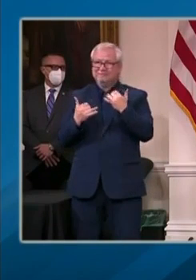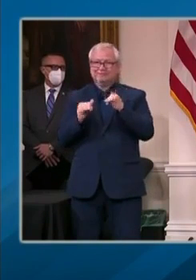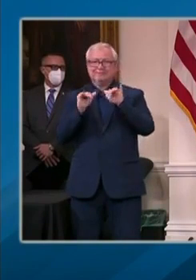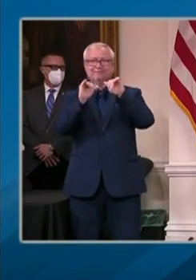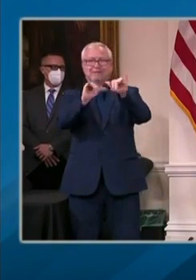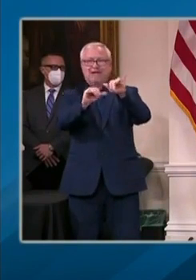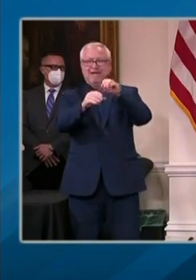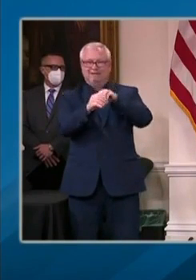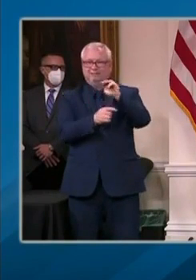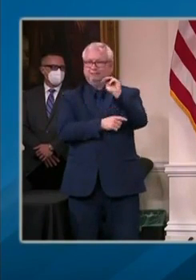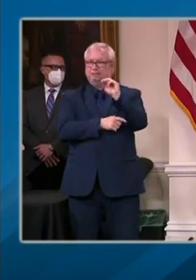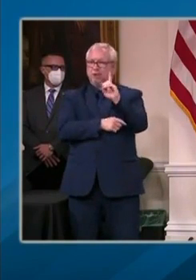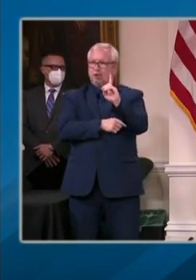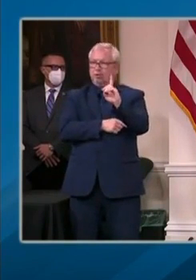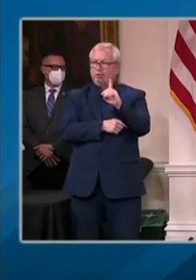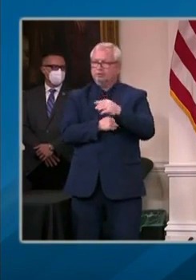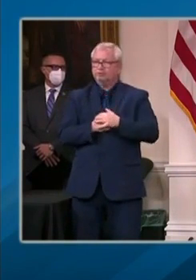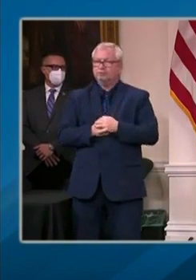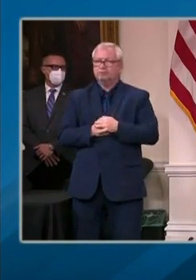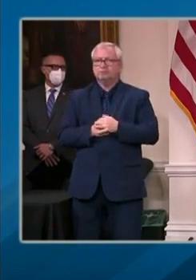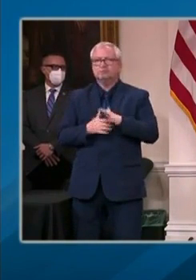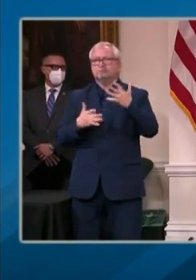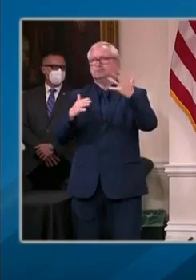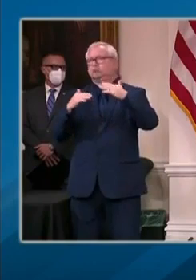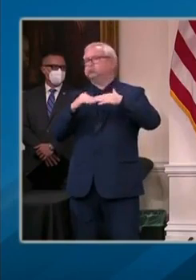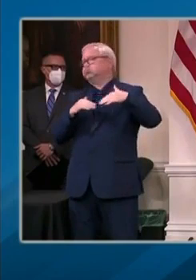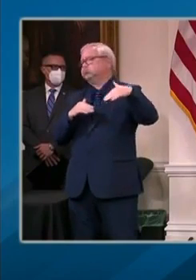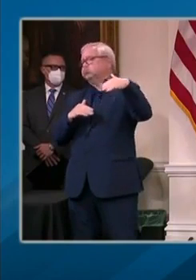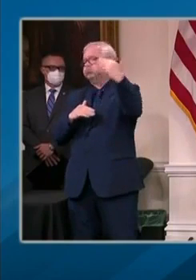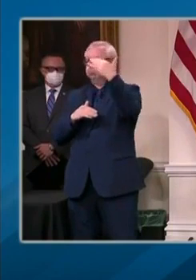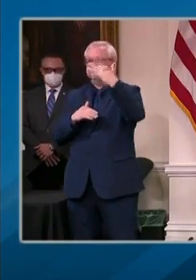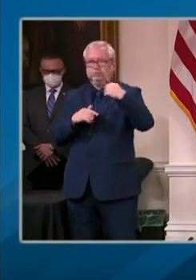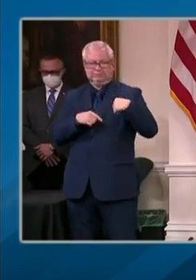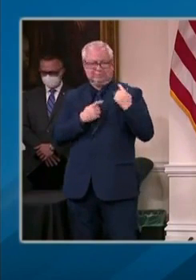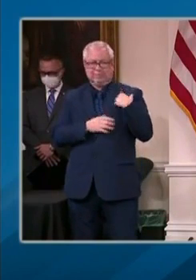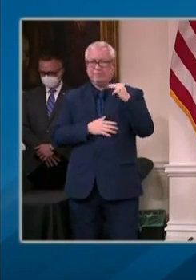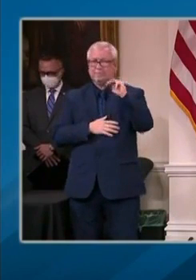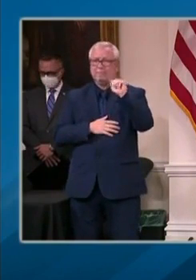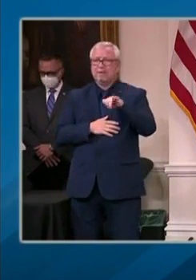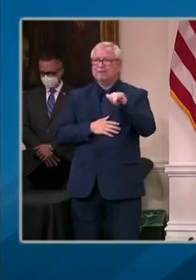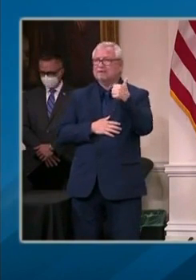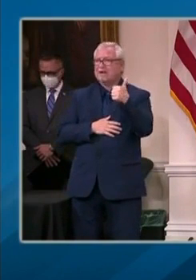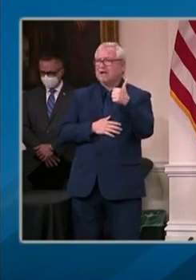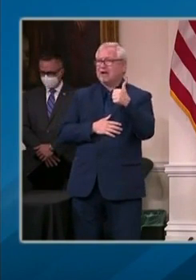1,583 COVID PATIENTS ARE CURRENTLY HOSPITALIZED IN MARYLAND TODAY.